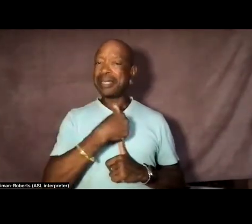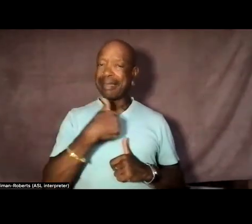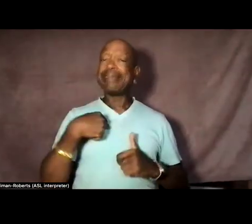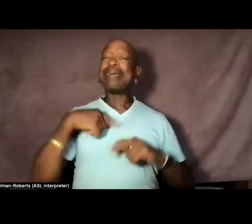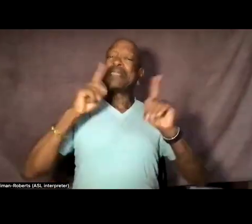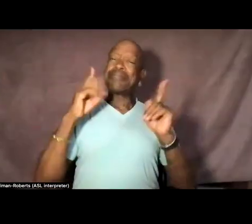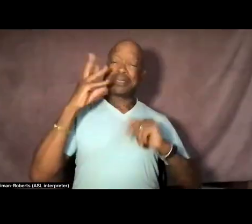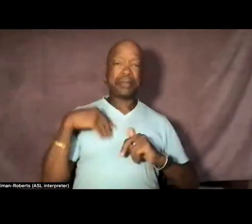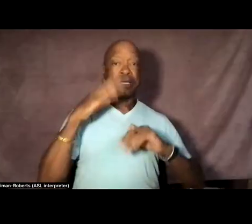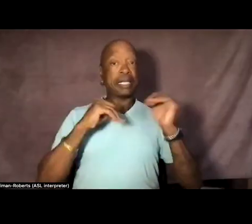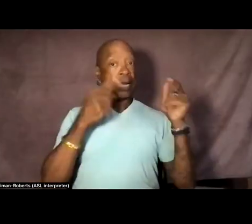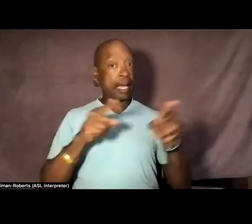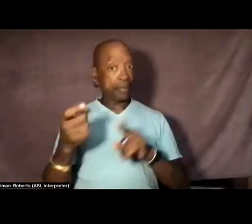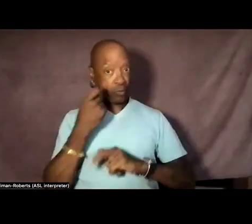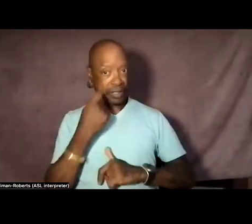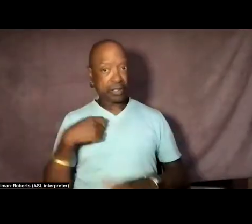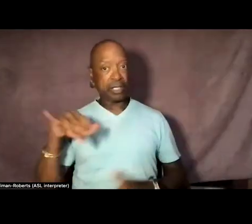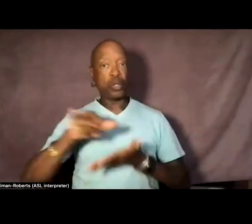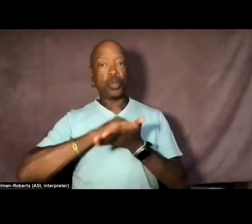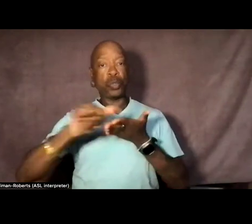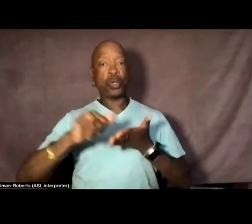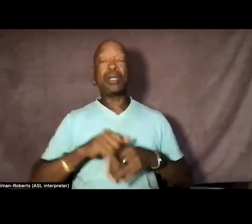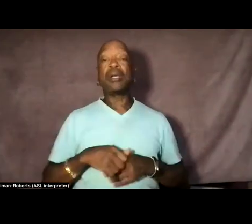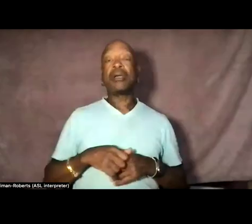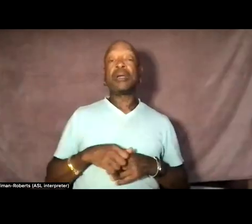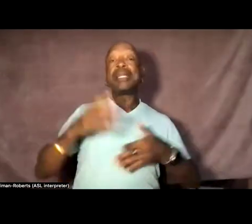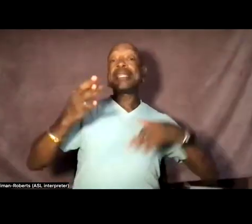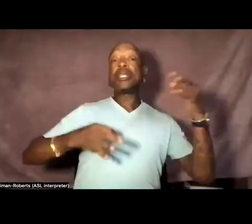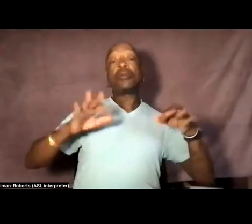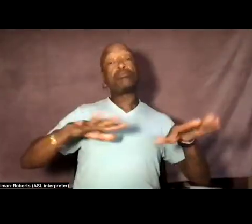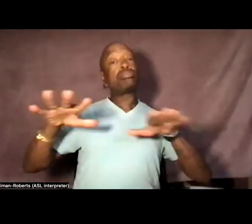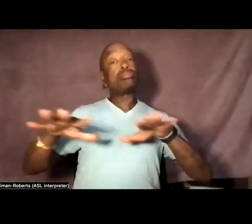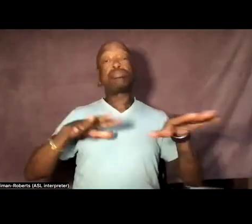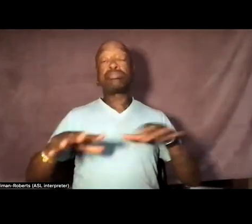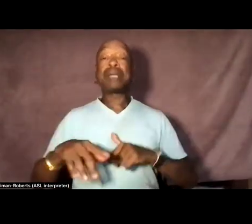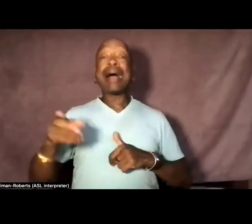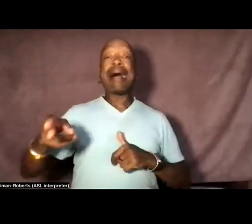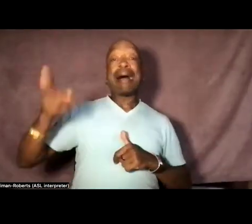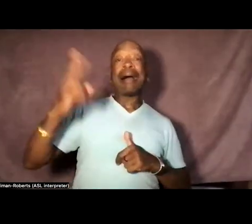happened recently in New York the hearing was demure and high-risk people were able to speak